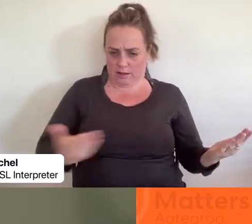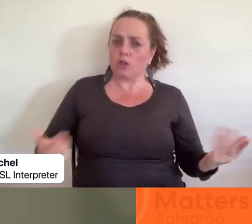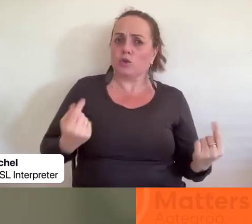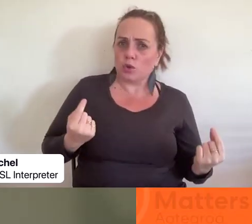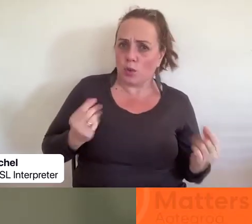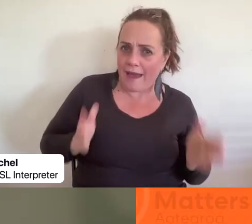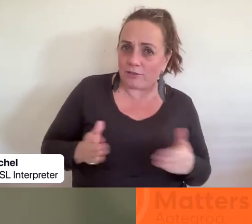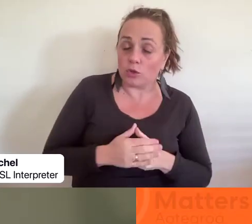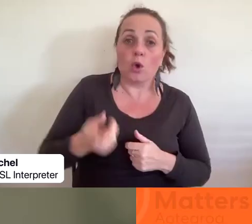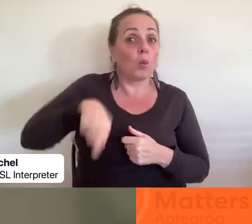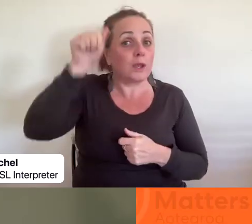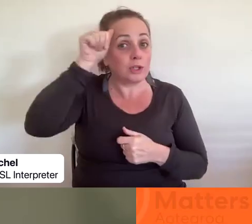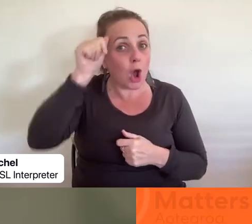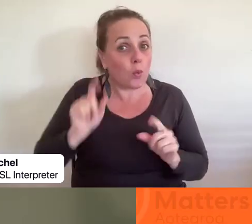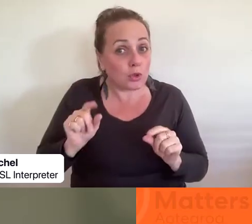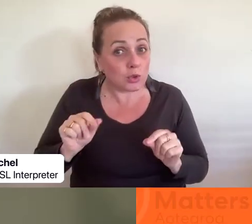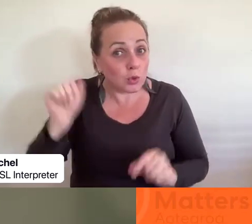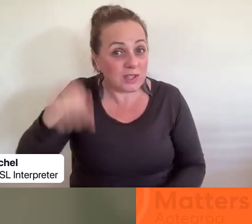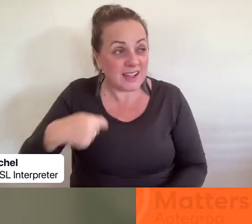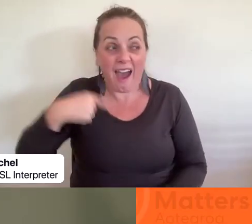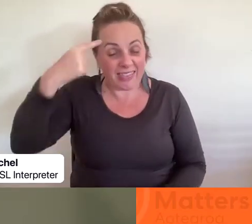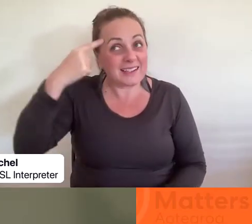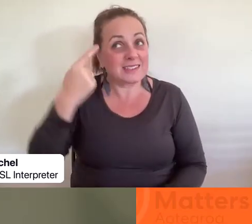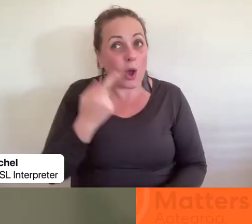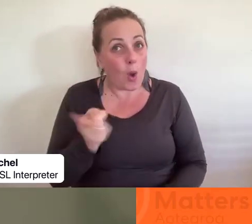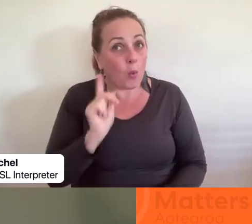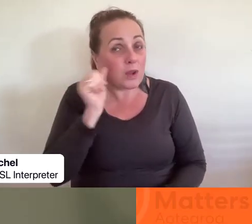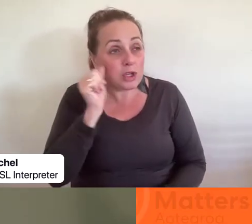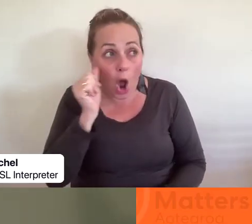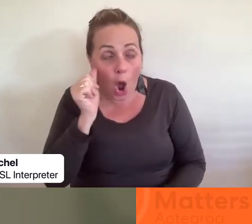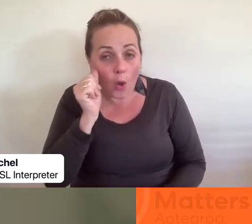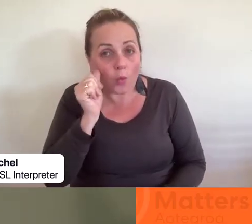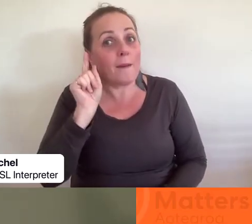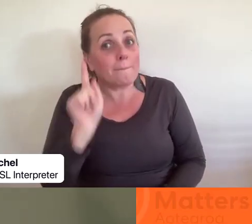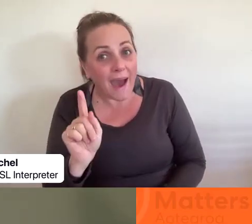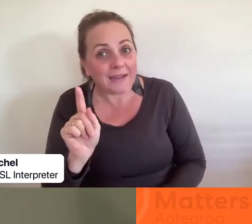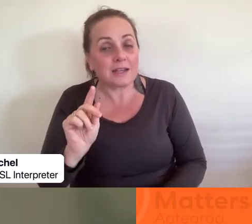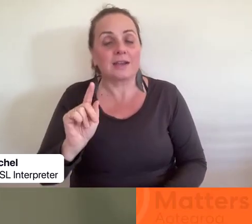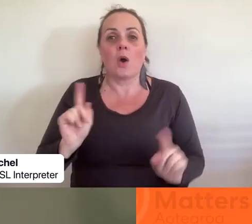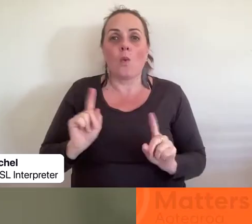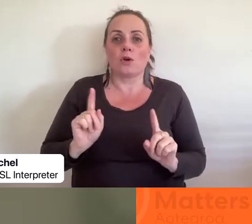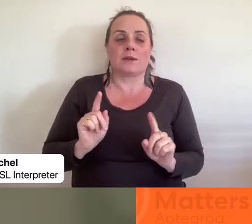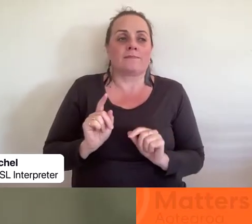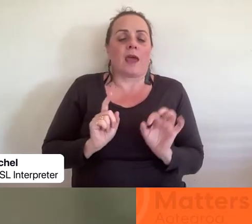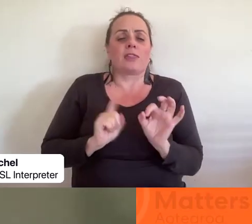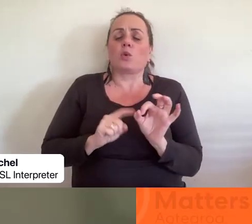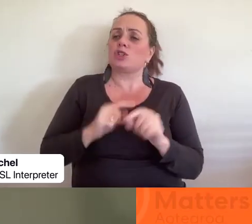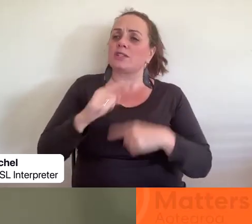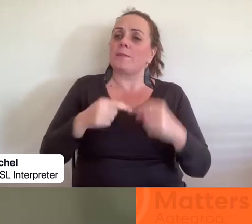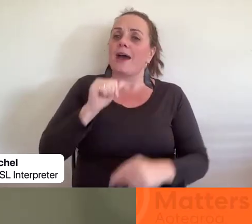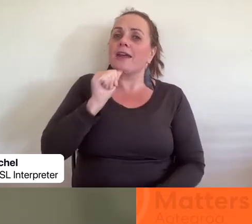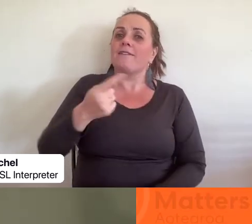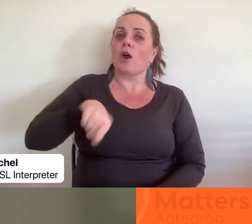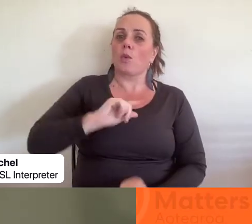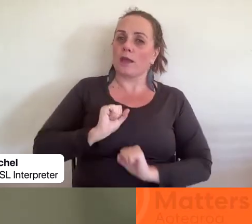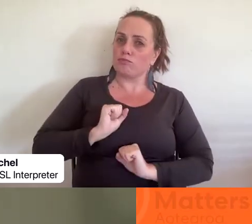to do I think we do the question is whether we have the political courage to honour those